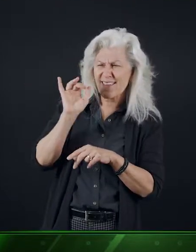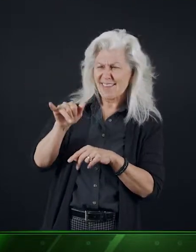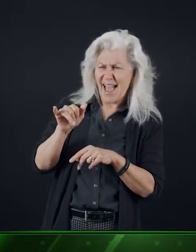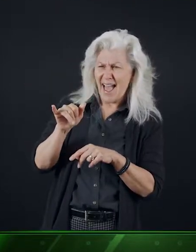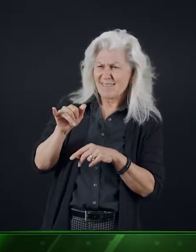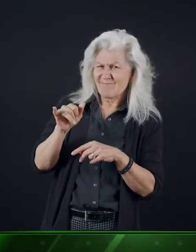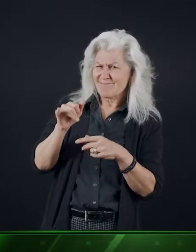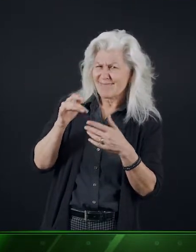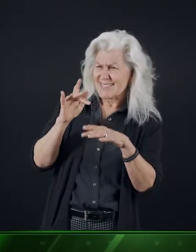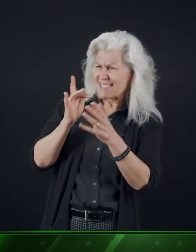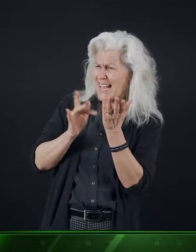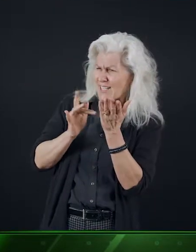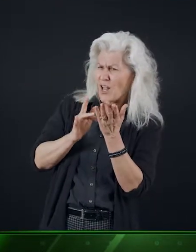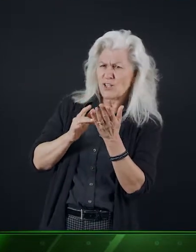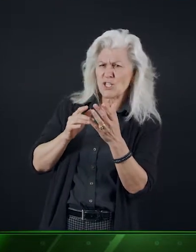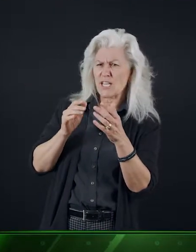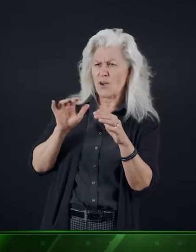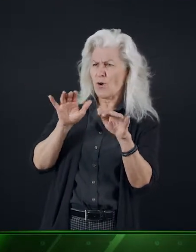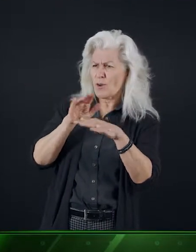It was a new way to connect through gaming.